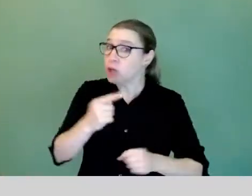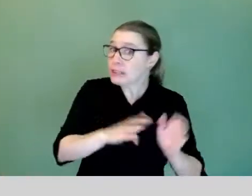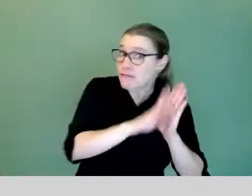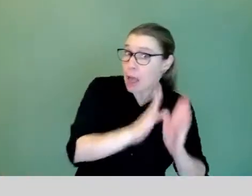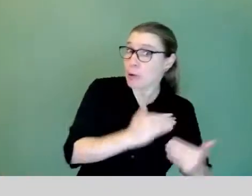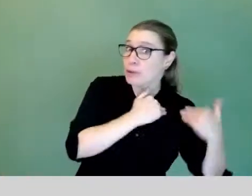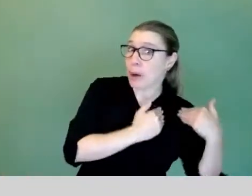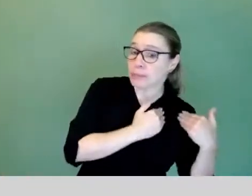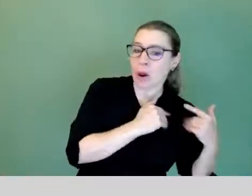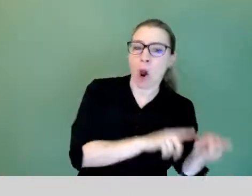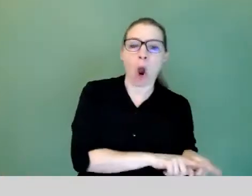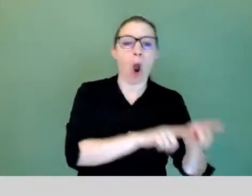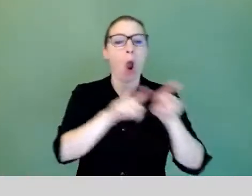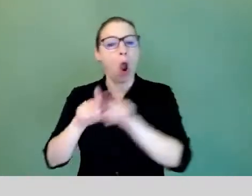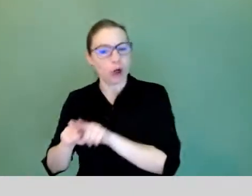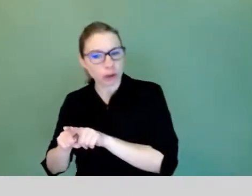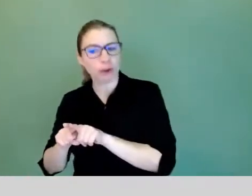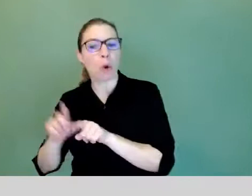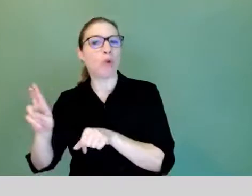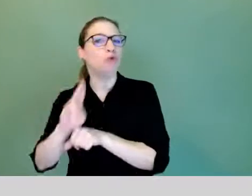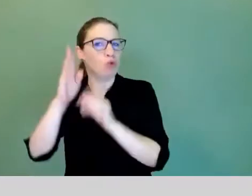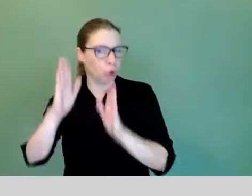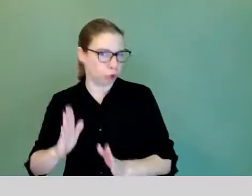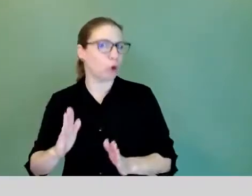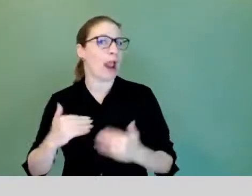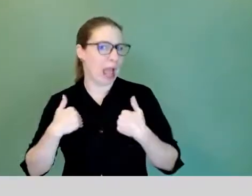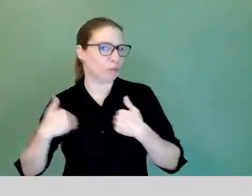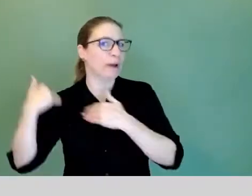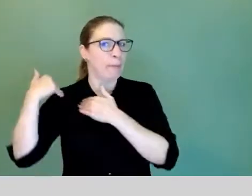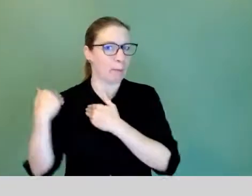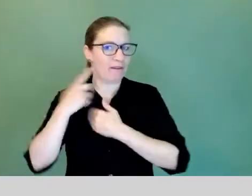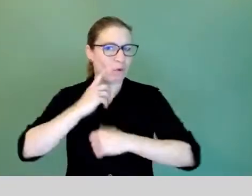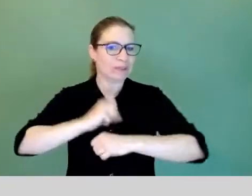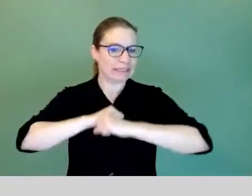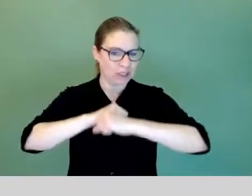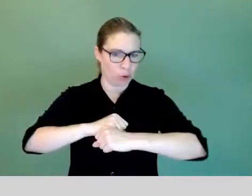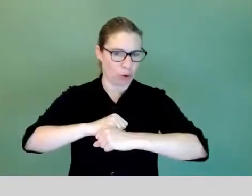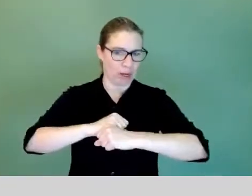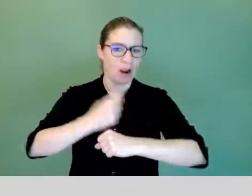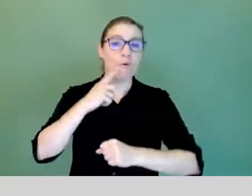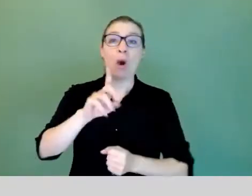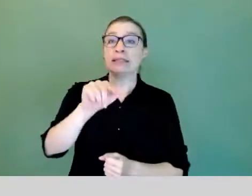the use the results equally responsible for the security of data and account.